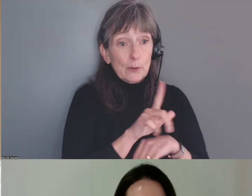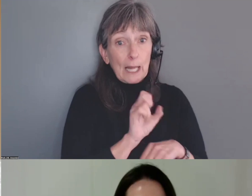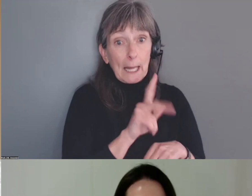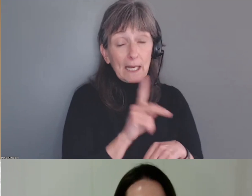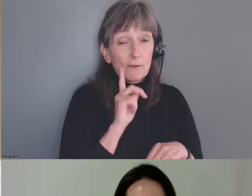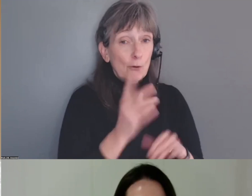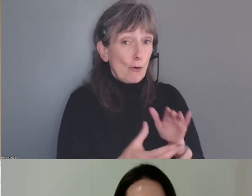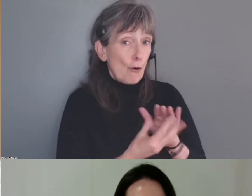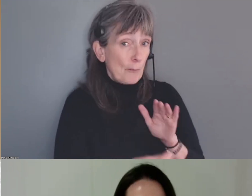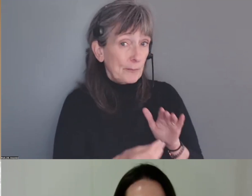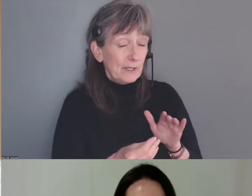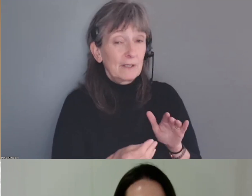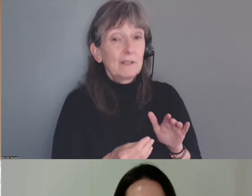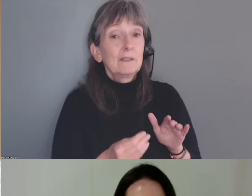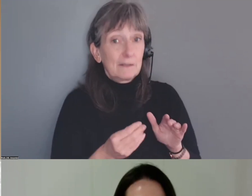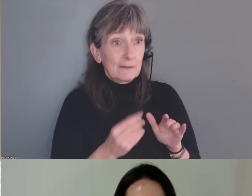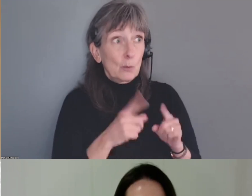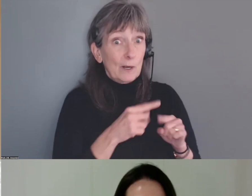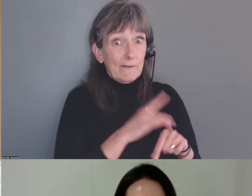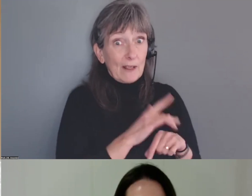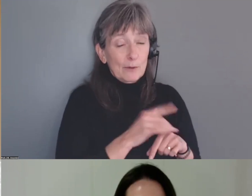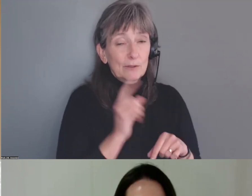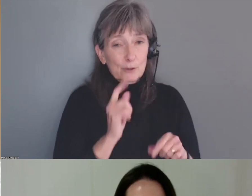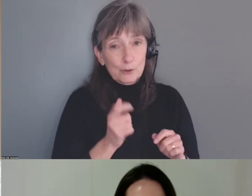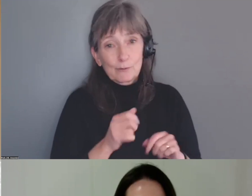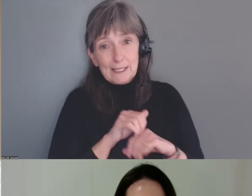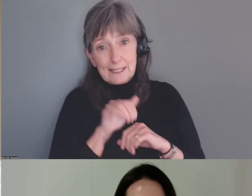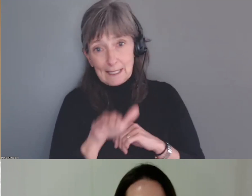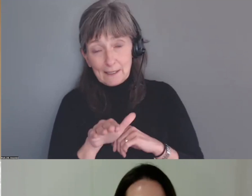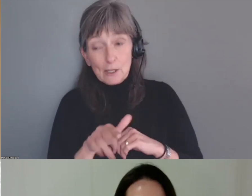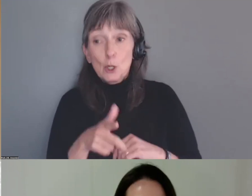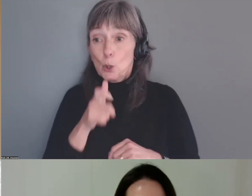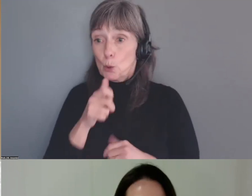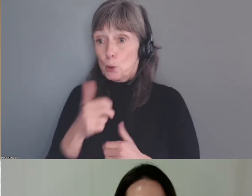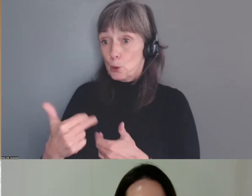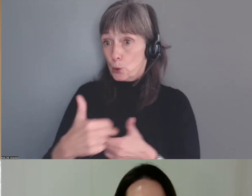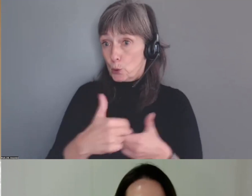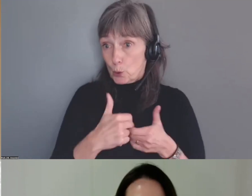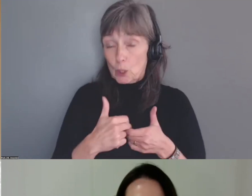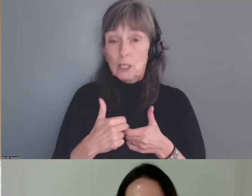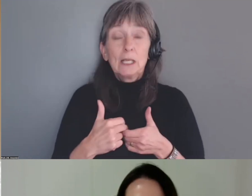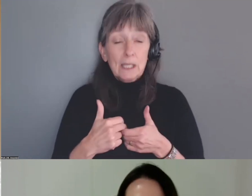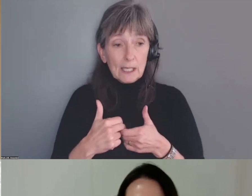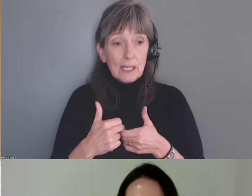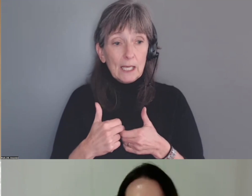as soon as it's available. To our attendees, we invite you to join our upcoming session,